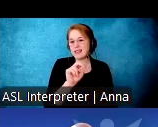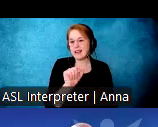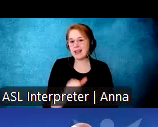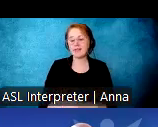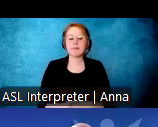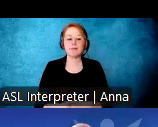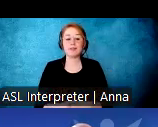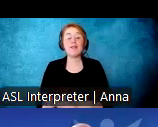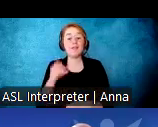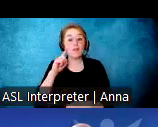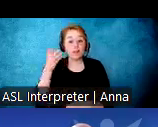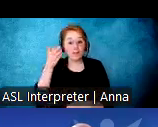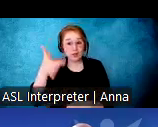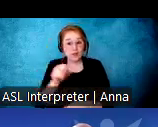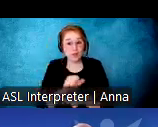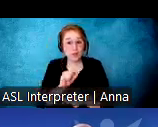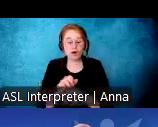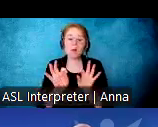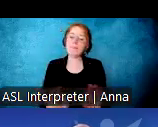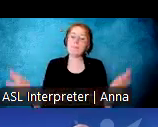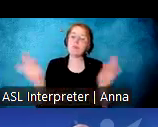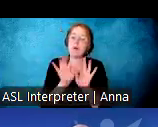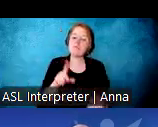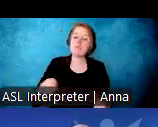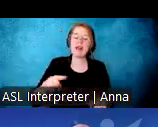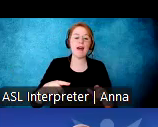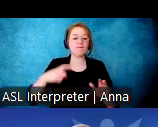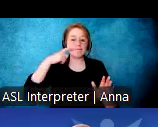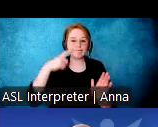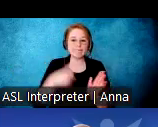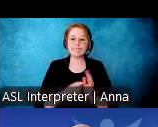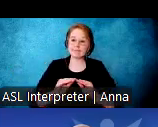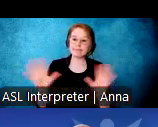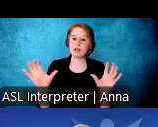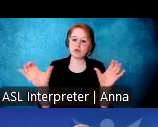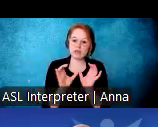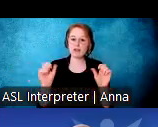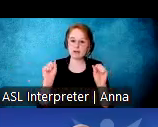it is really important for people to be able to have recognized credentials that they can use to help advance their careers.